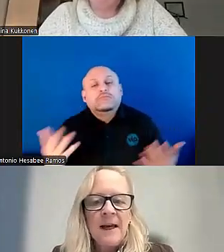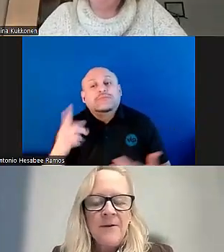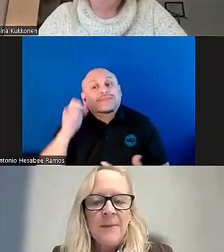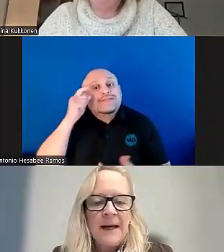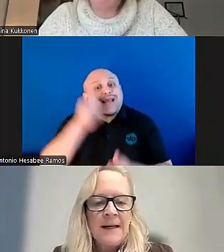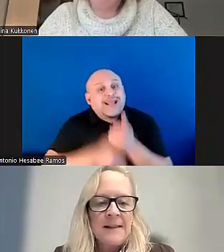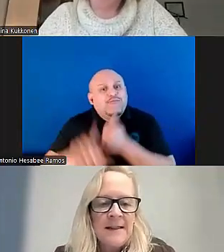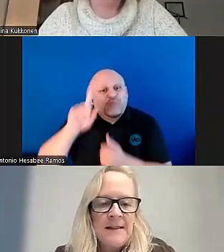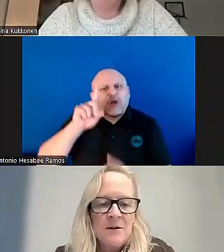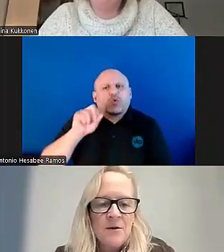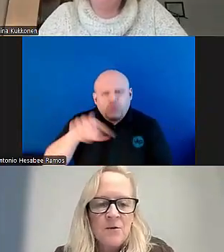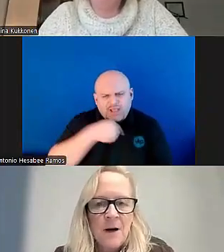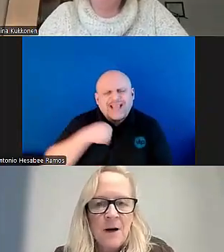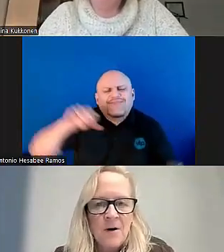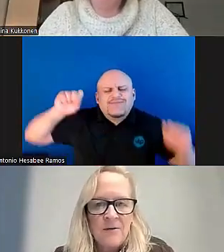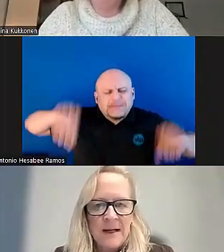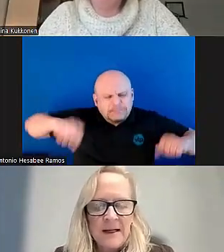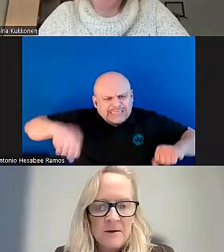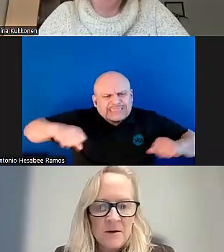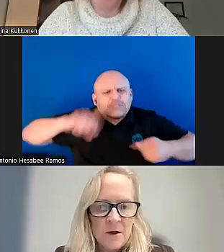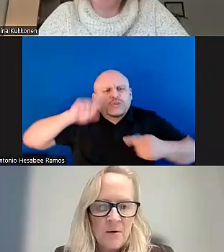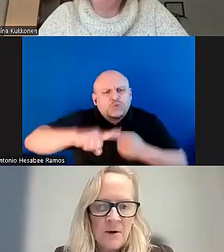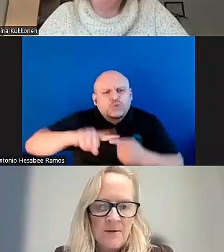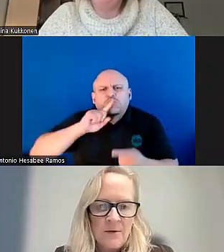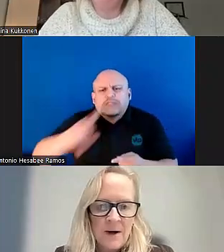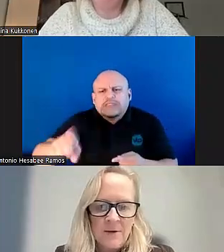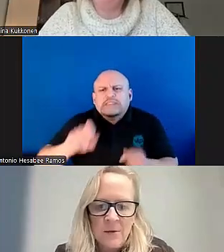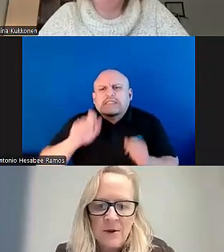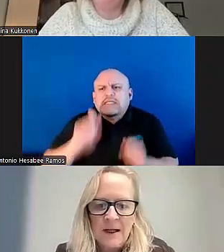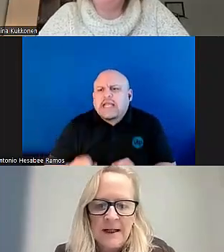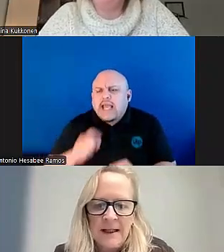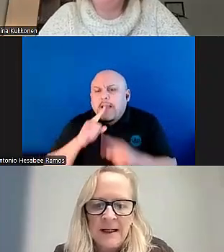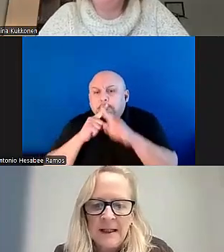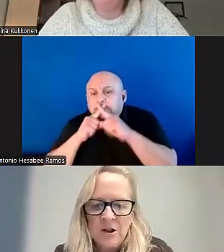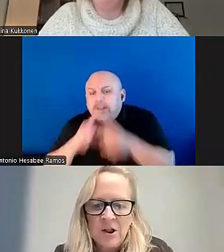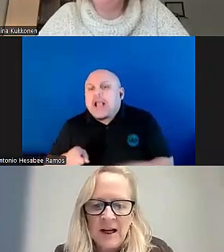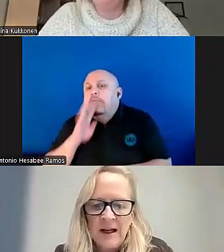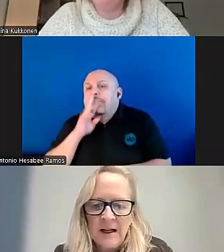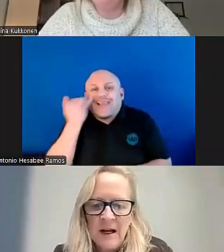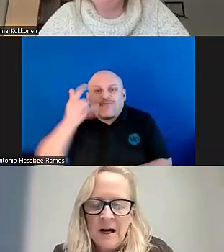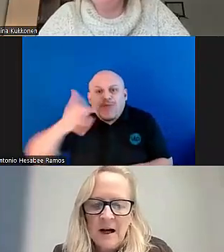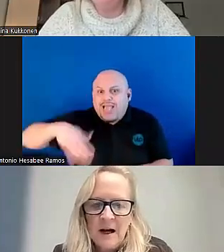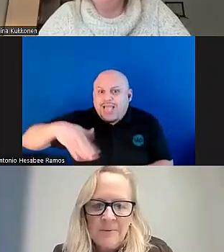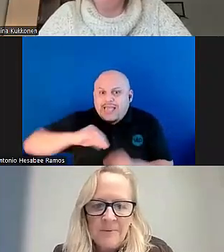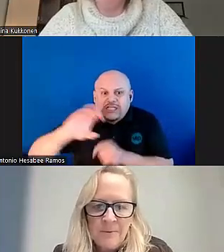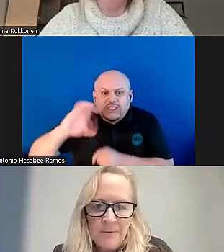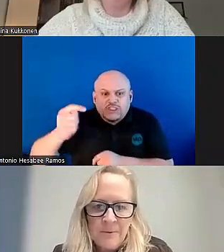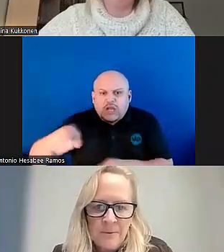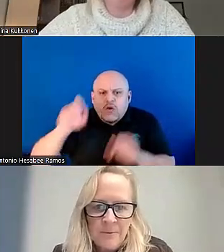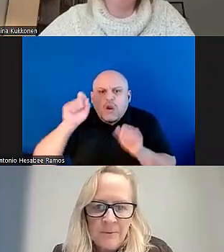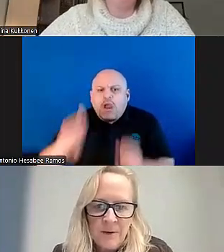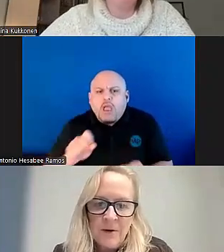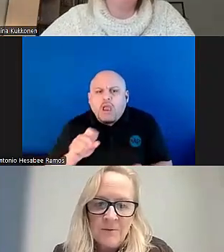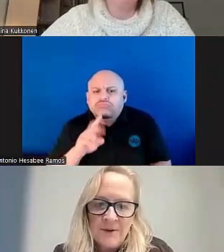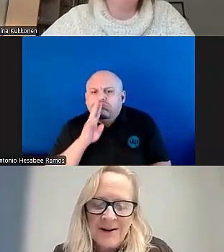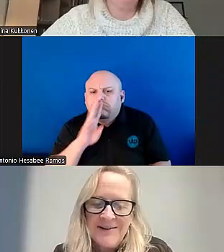have the capacity to come off mic, so if you haven't put anything in the chat, here we go.